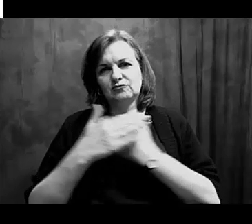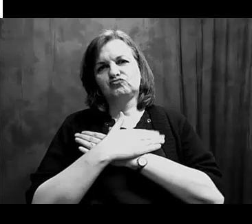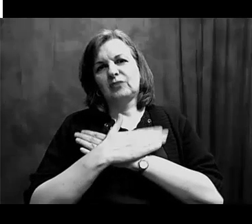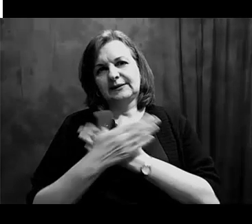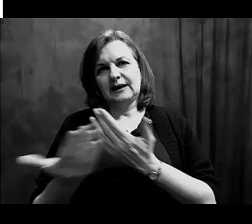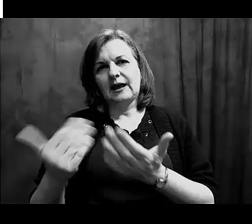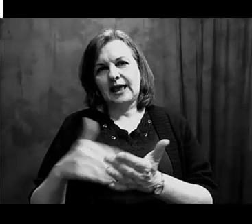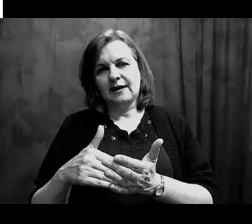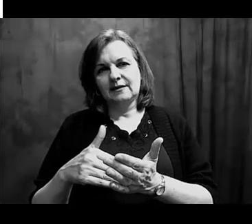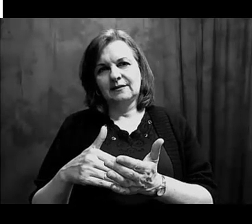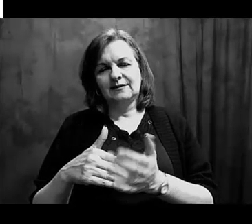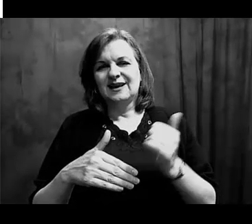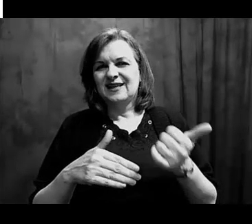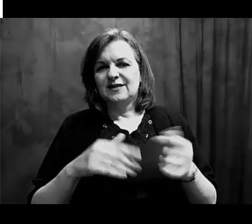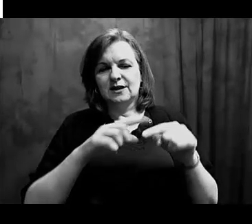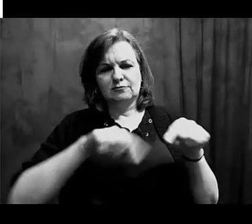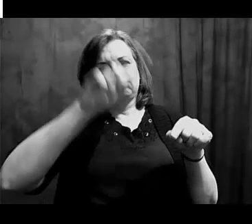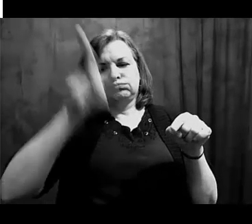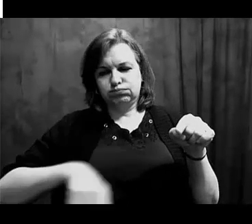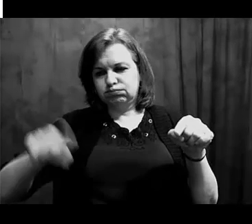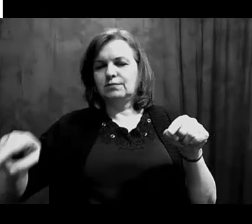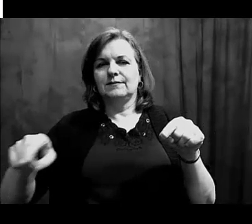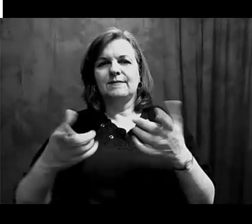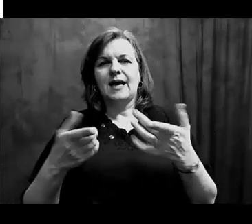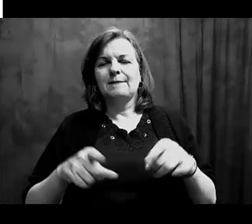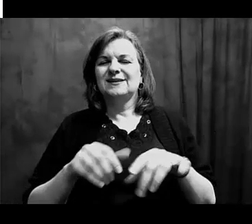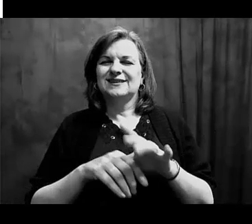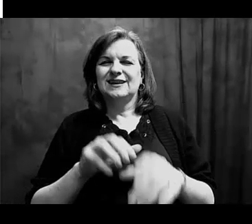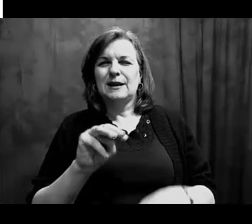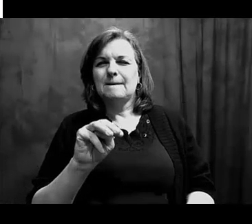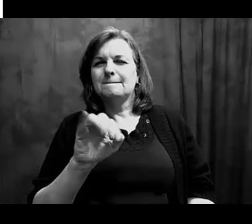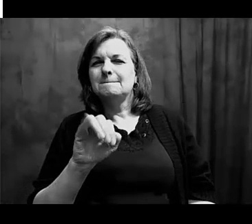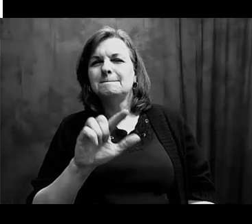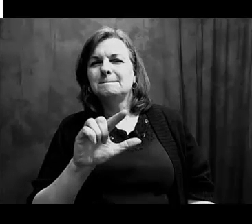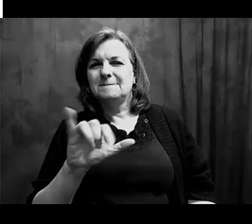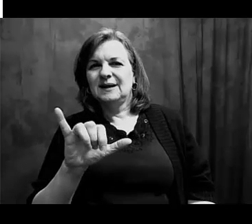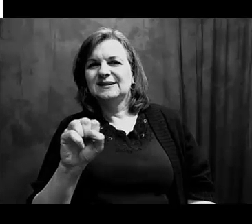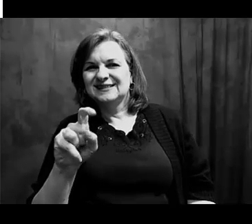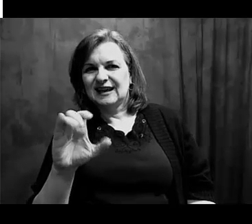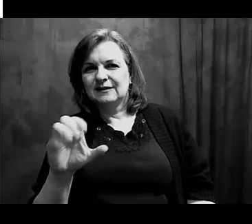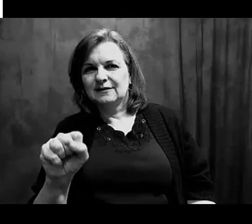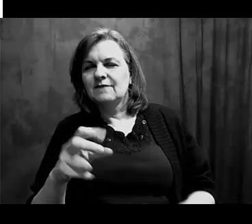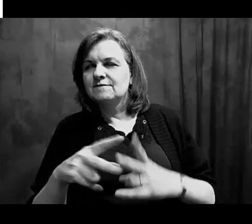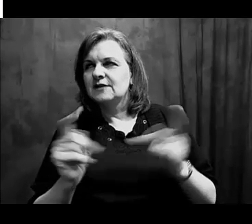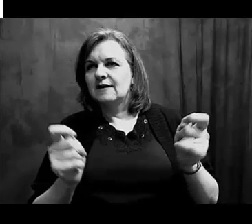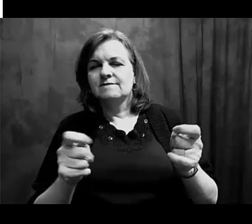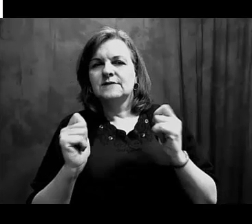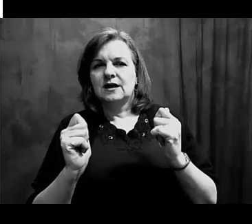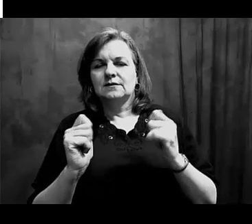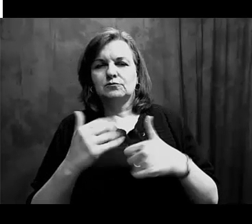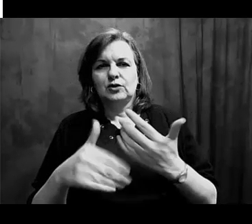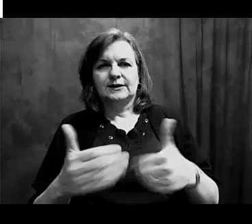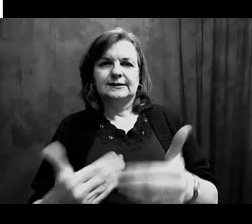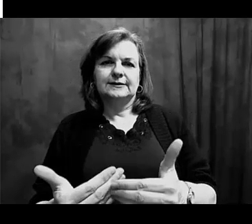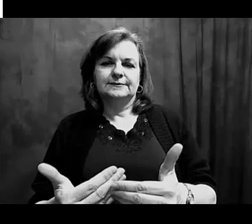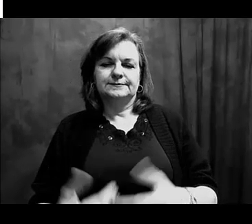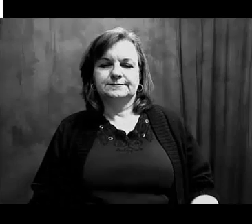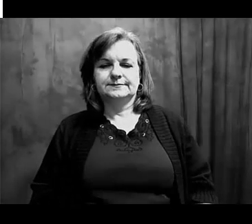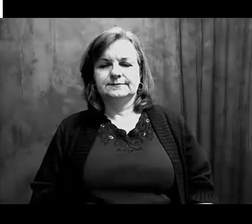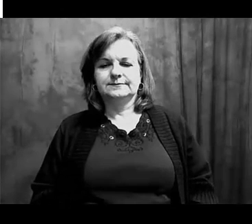this all happens in milliseconds it's a very very fast process